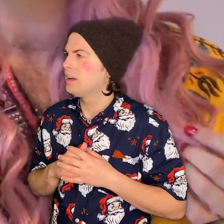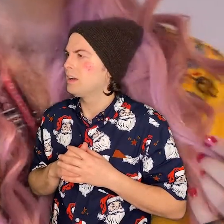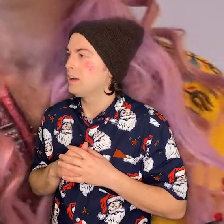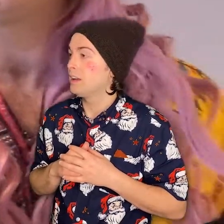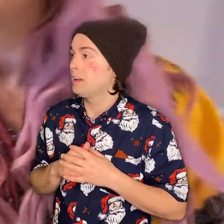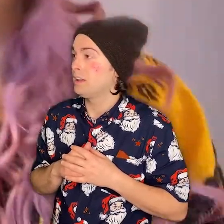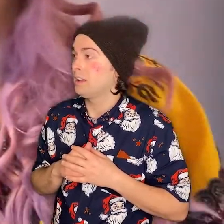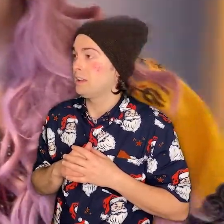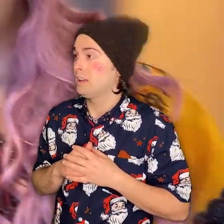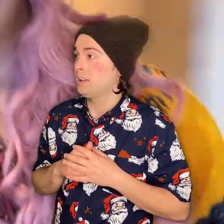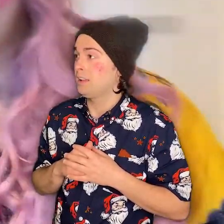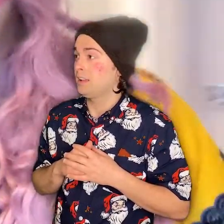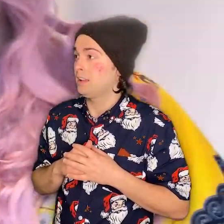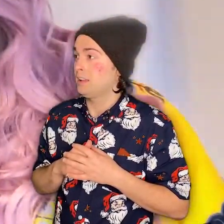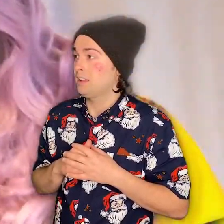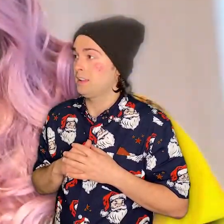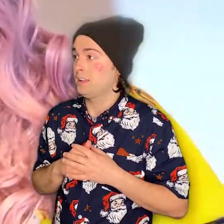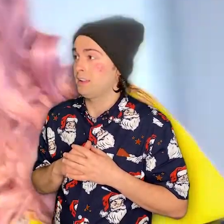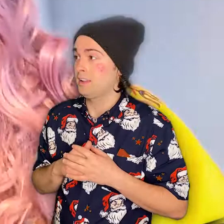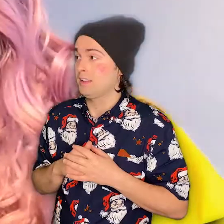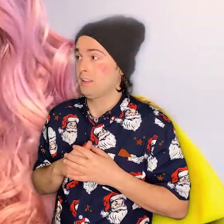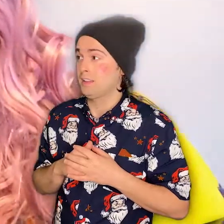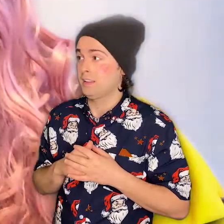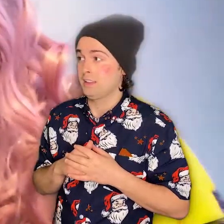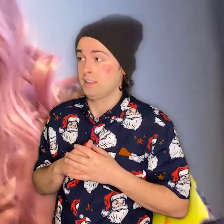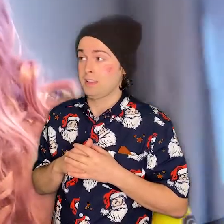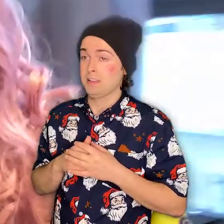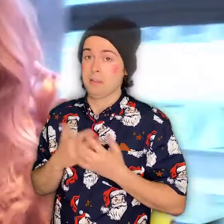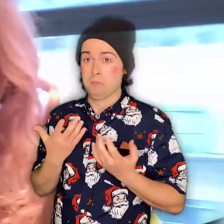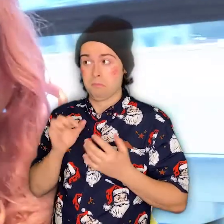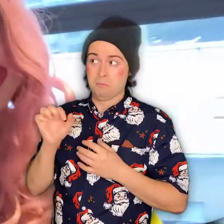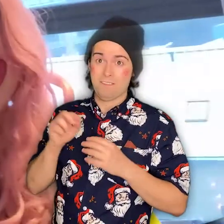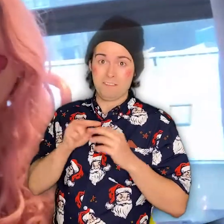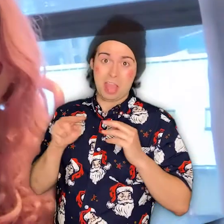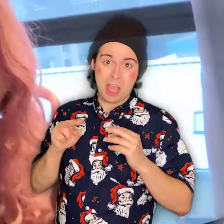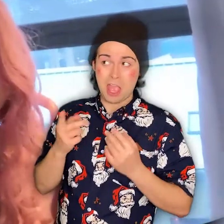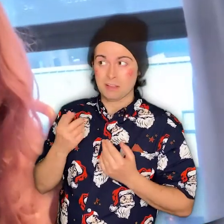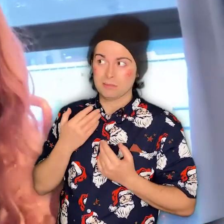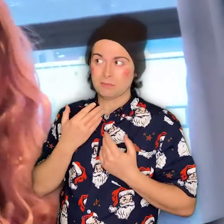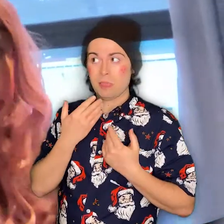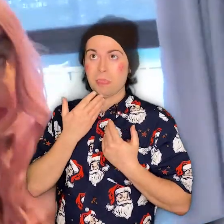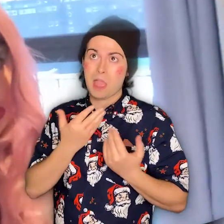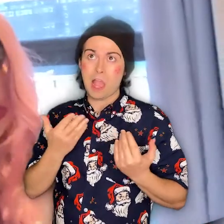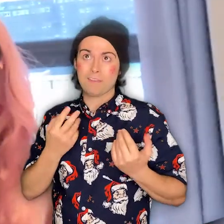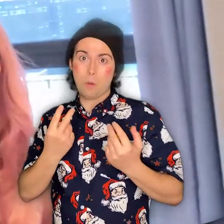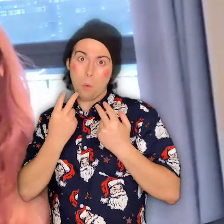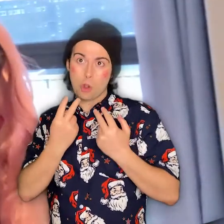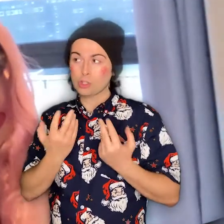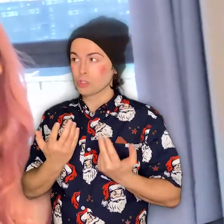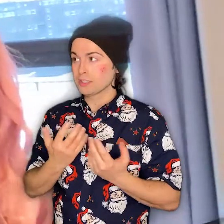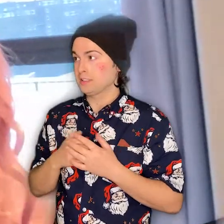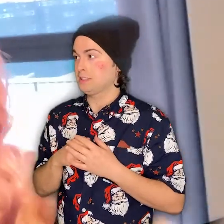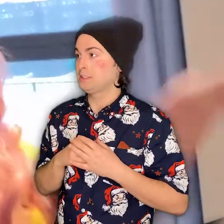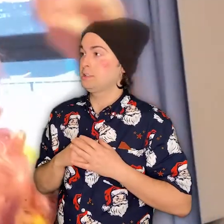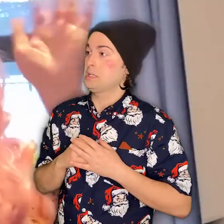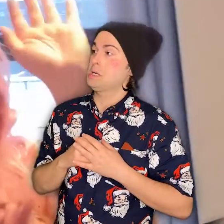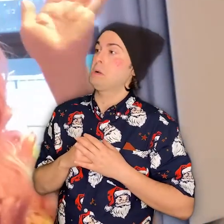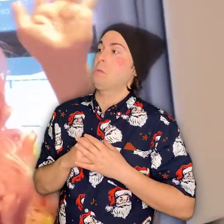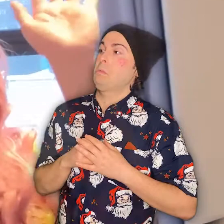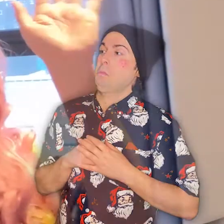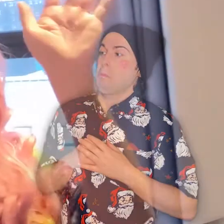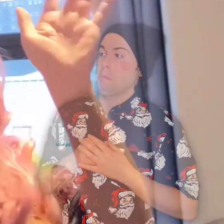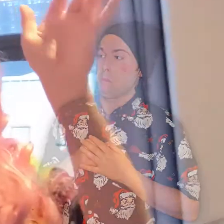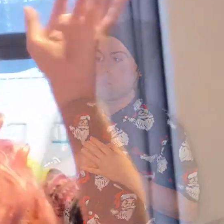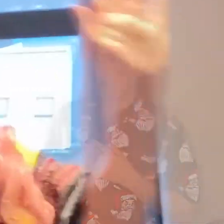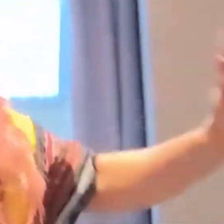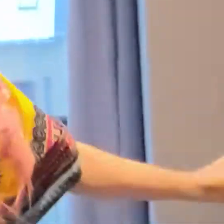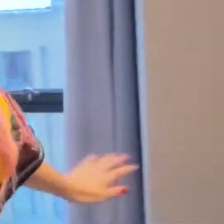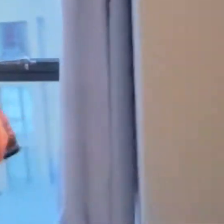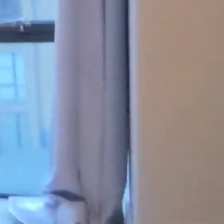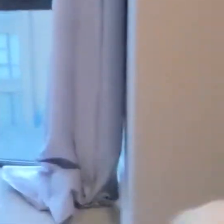So, thanks for coming to my crib, its been so nice having yous here but yous have to get out now. Seeeeeeyaaaaaa!!!!